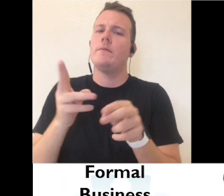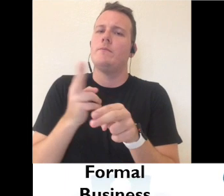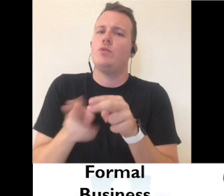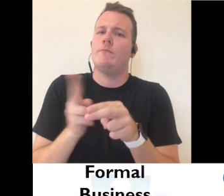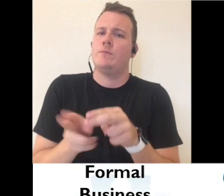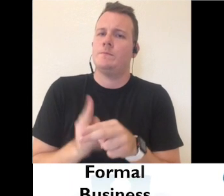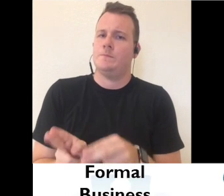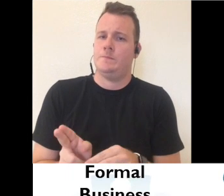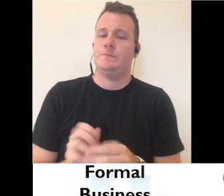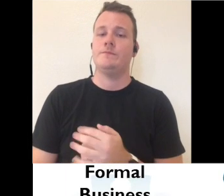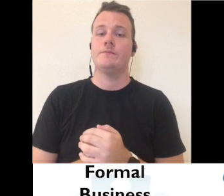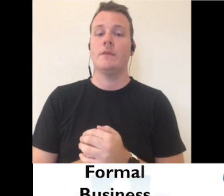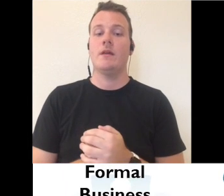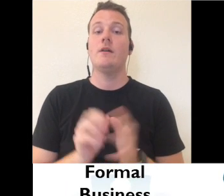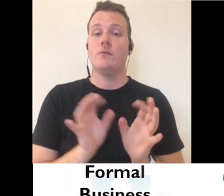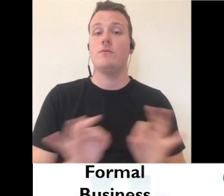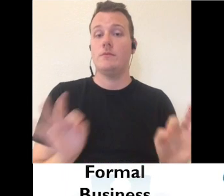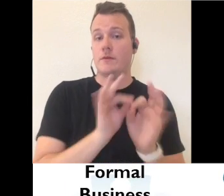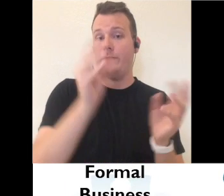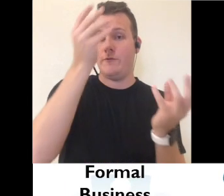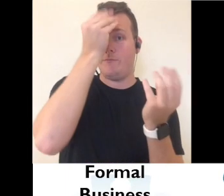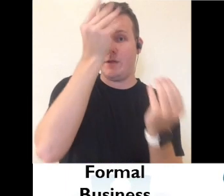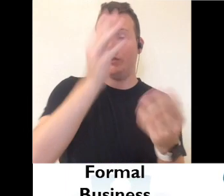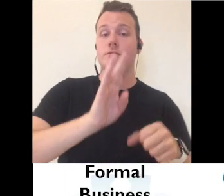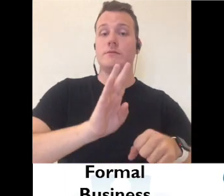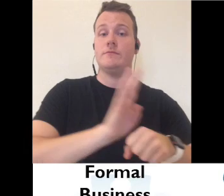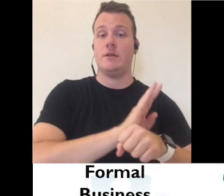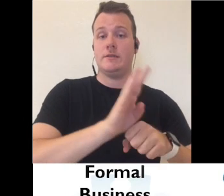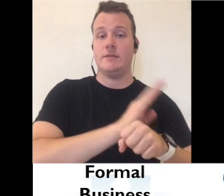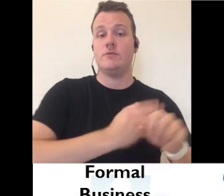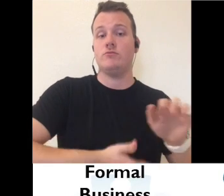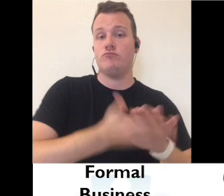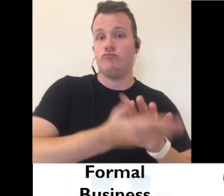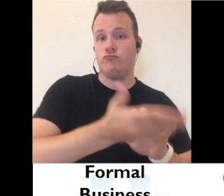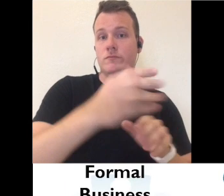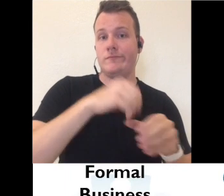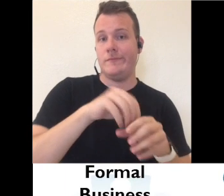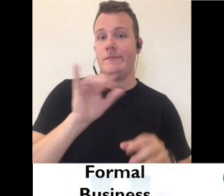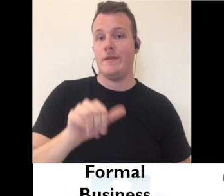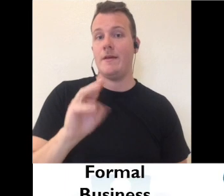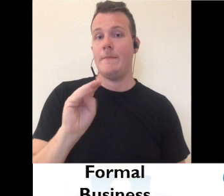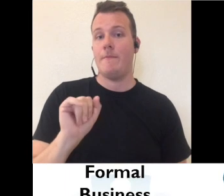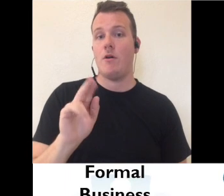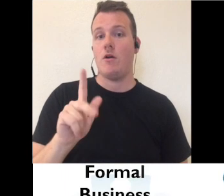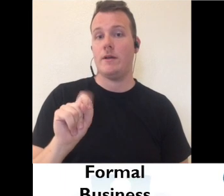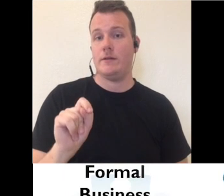practice will perform in the market with your particular concept. Immediate and